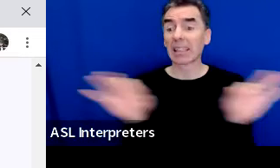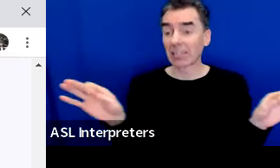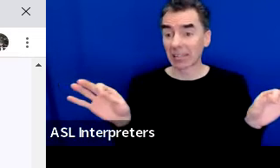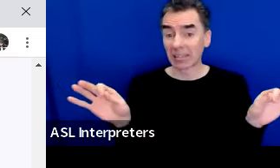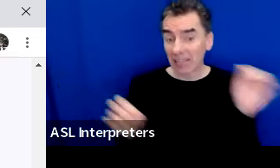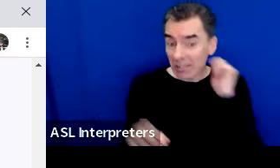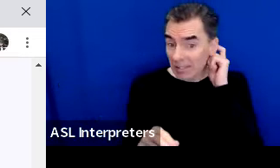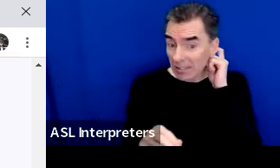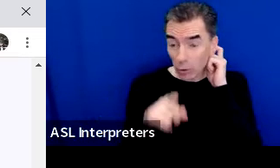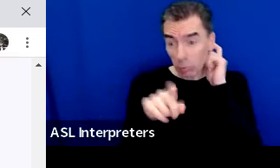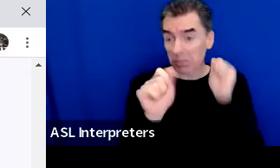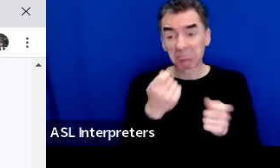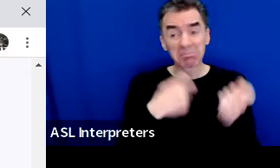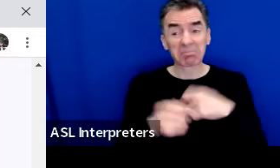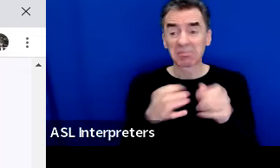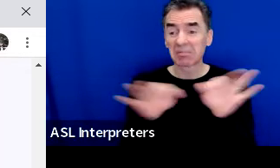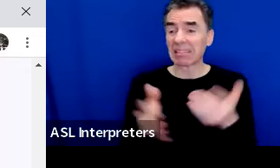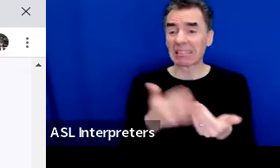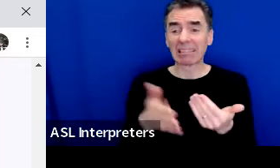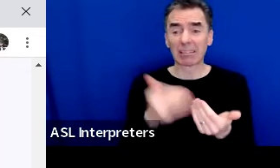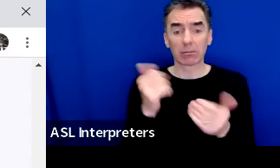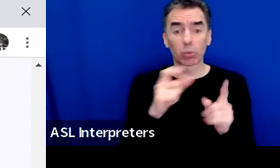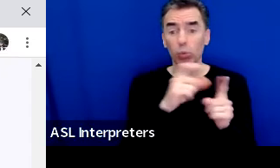change the sentence really easily, you just change the words, OK,